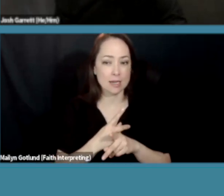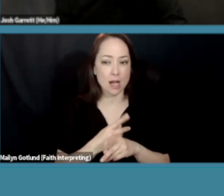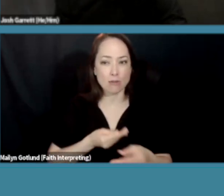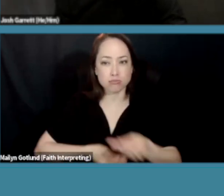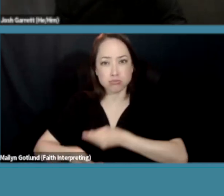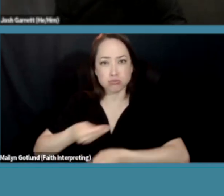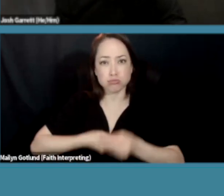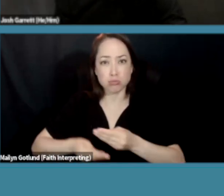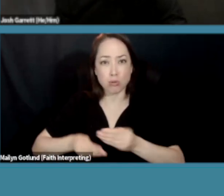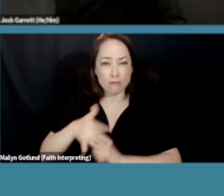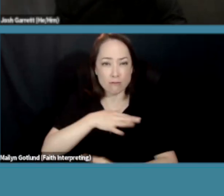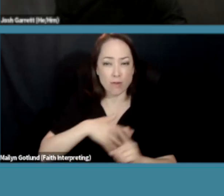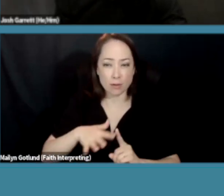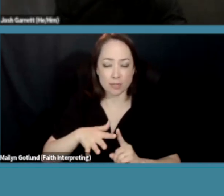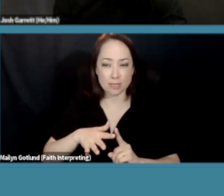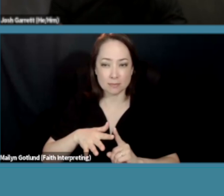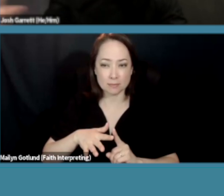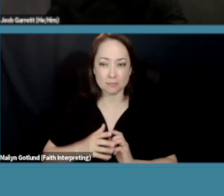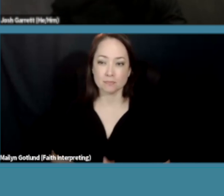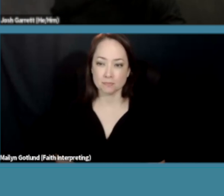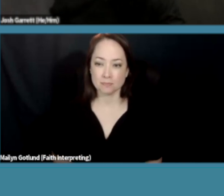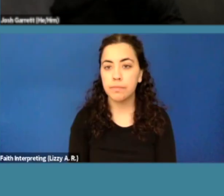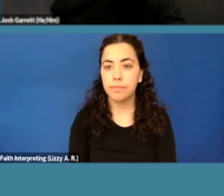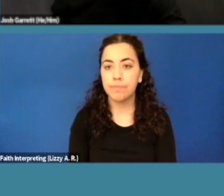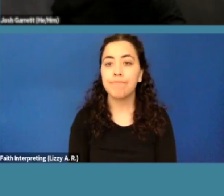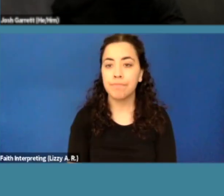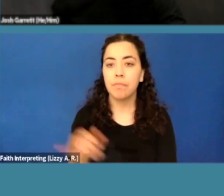And I also think that there are certain people who do want to support in ways,